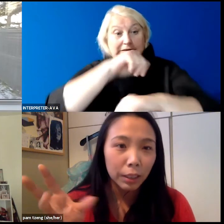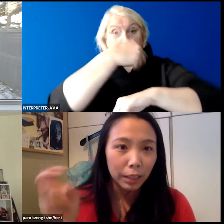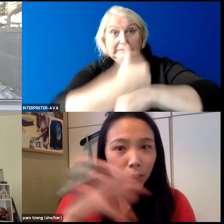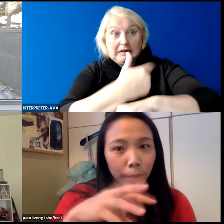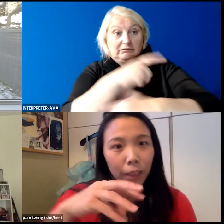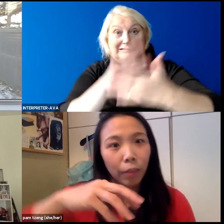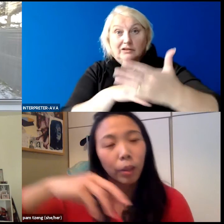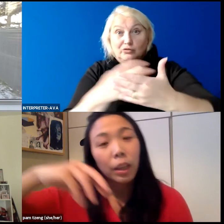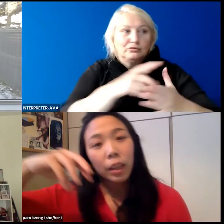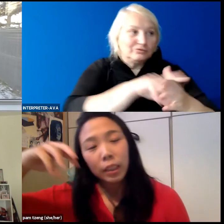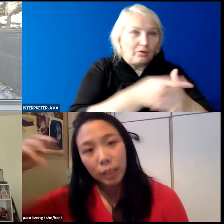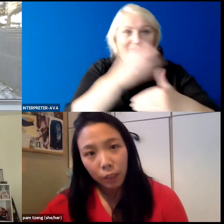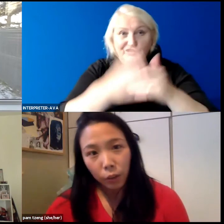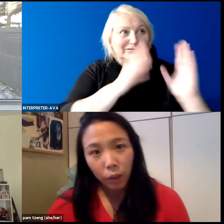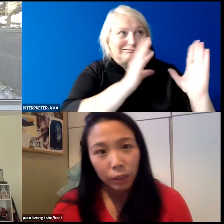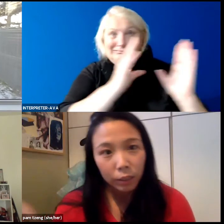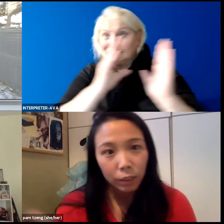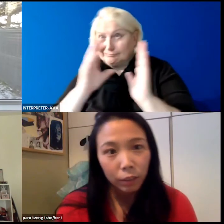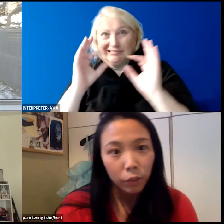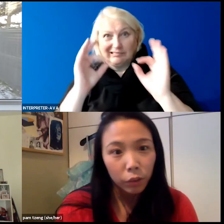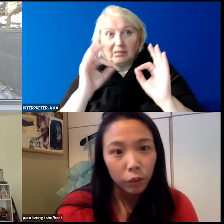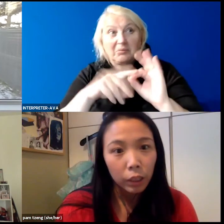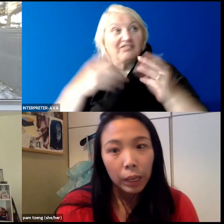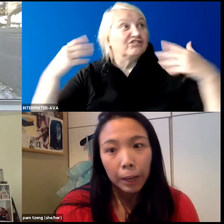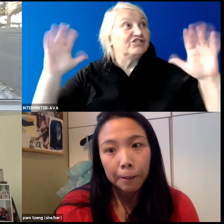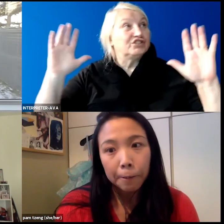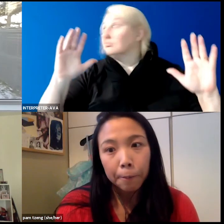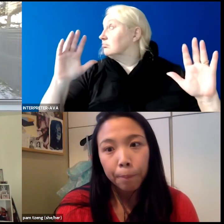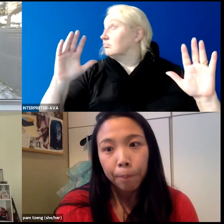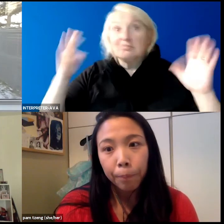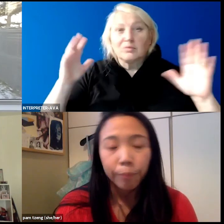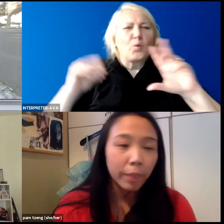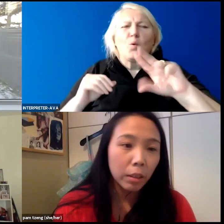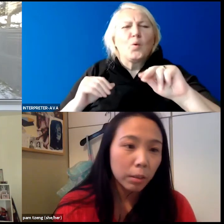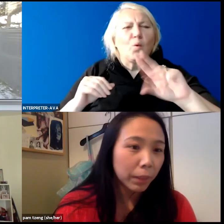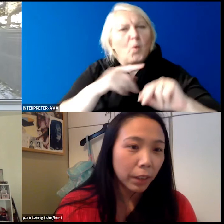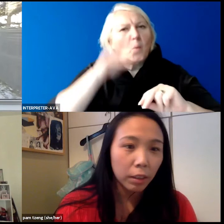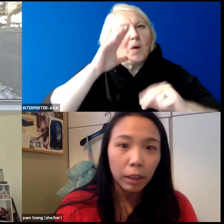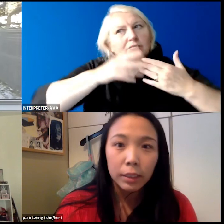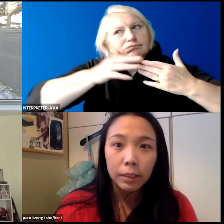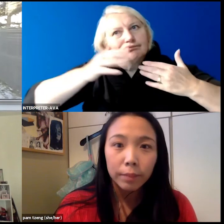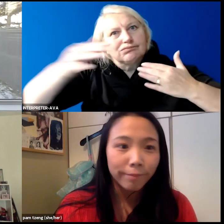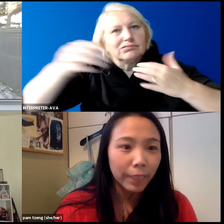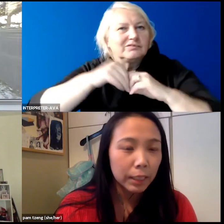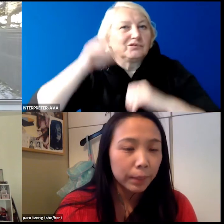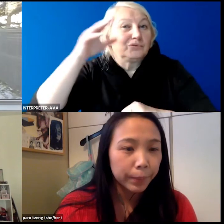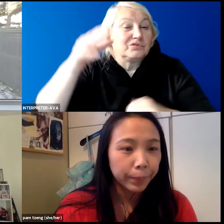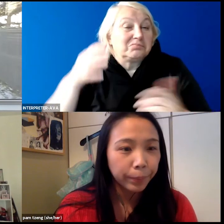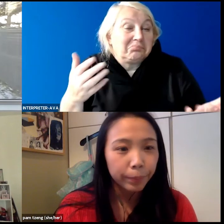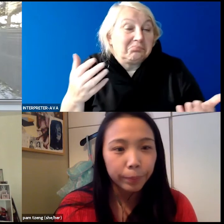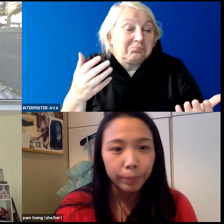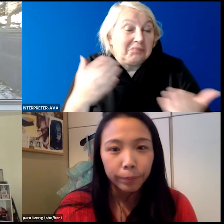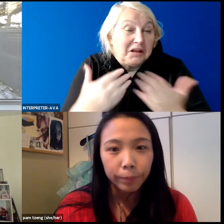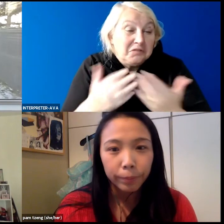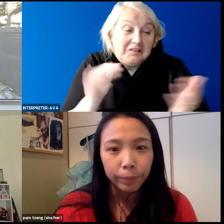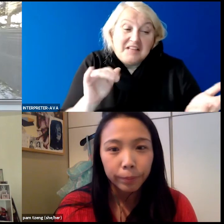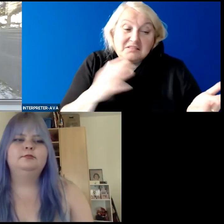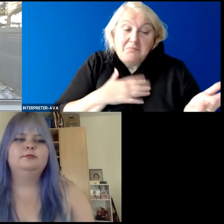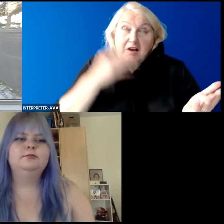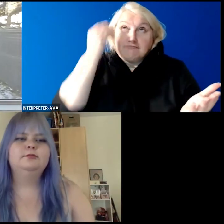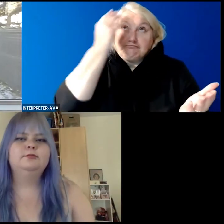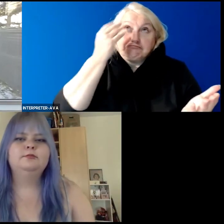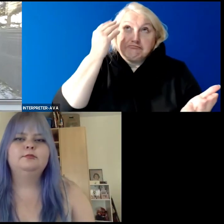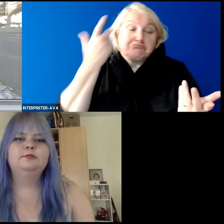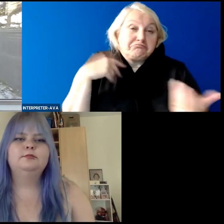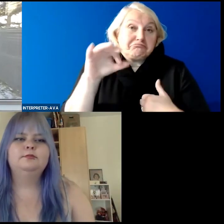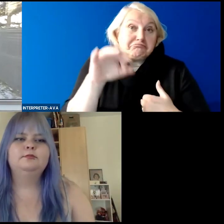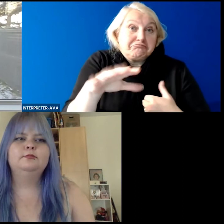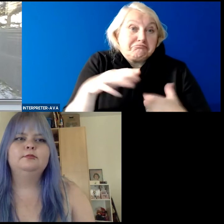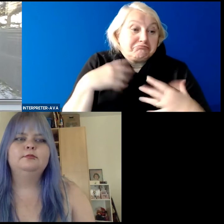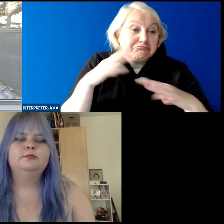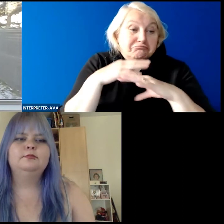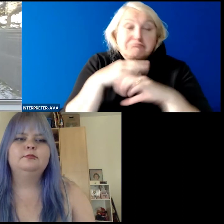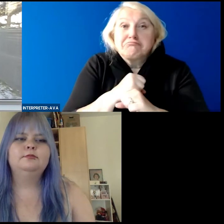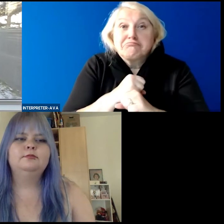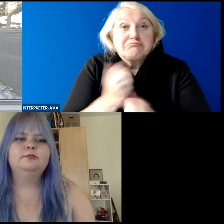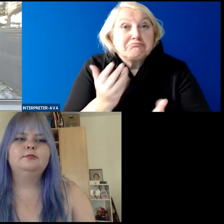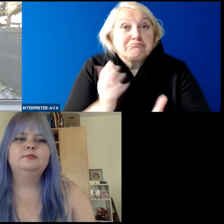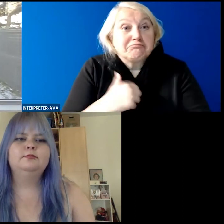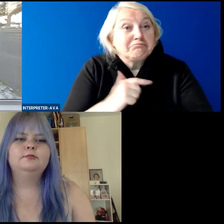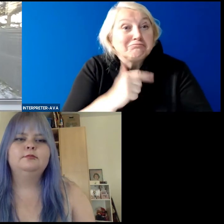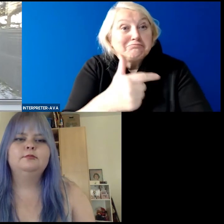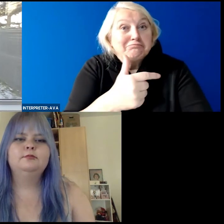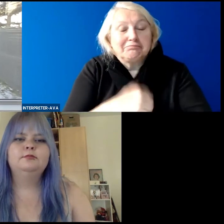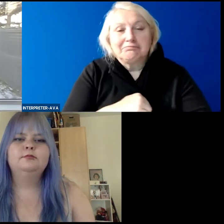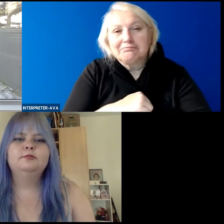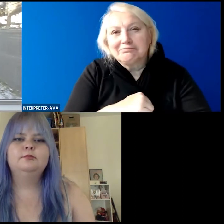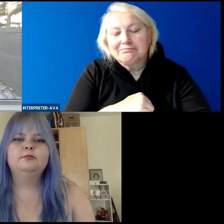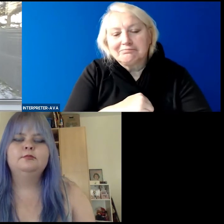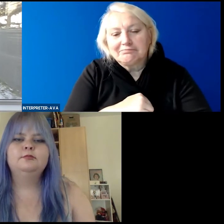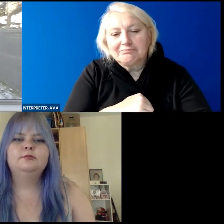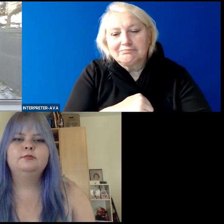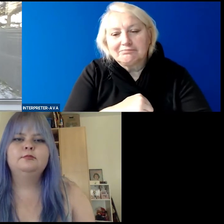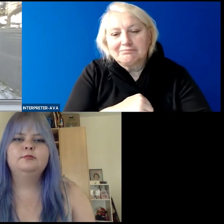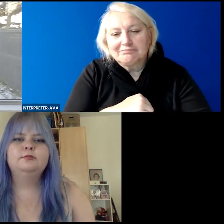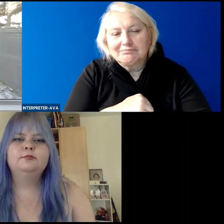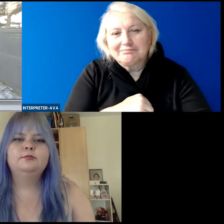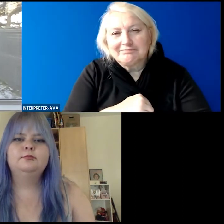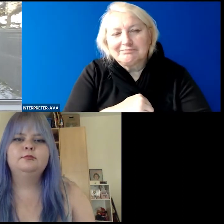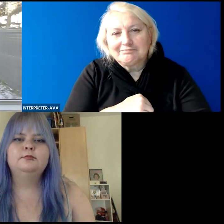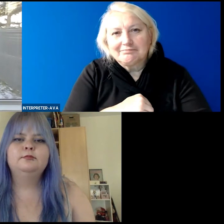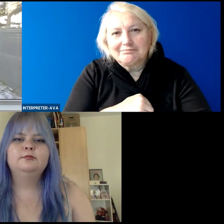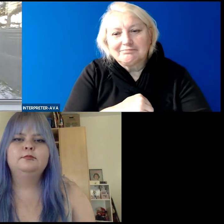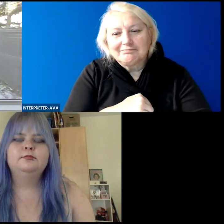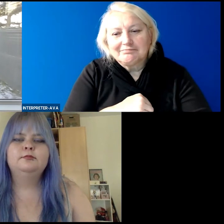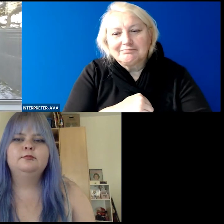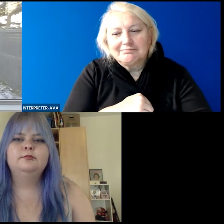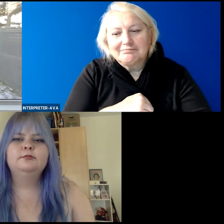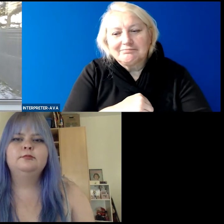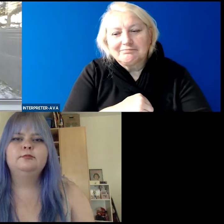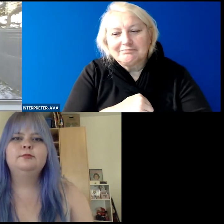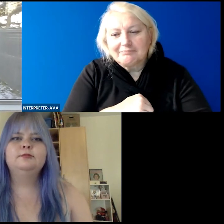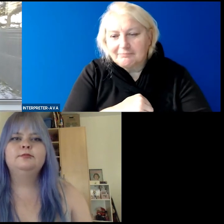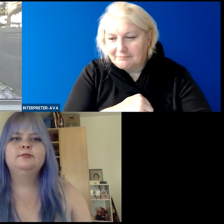is something that will continue on into the future. Those are my final thoughts. Thanks.